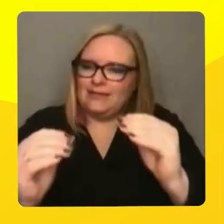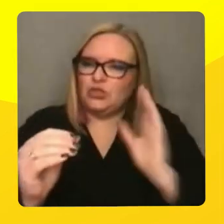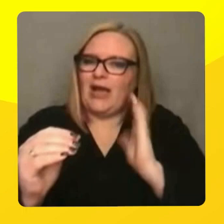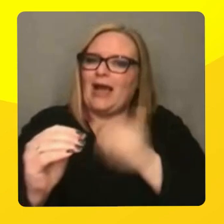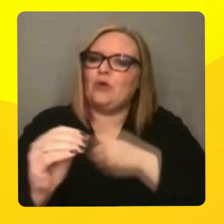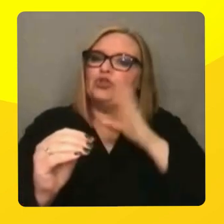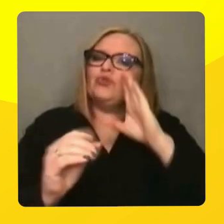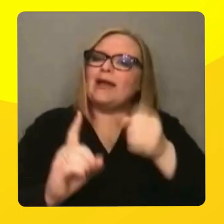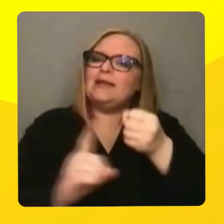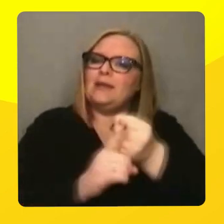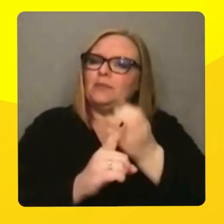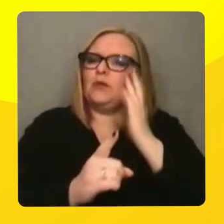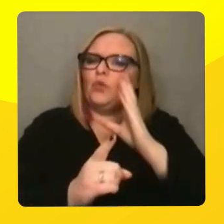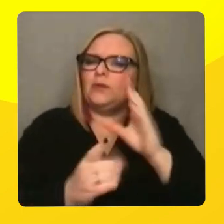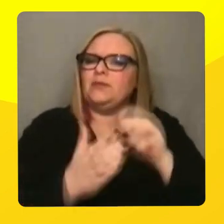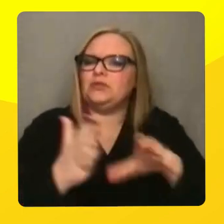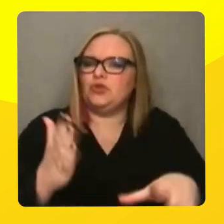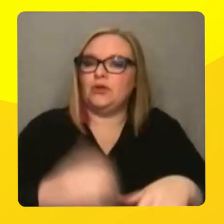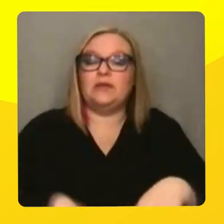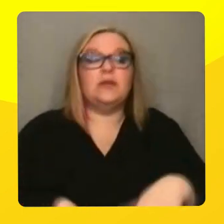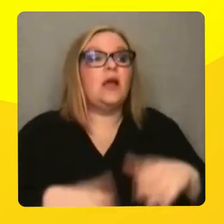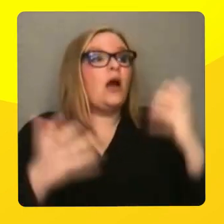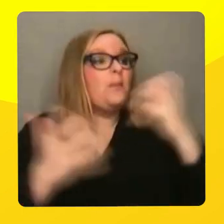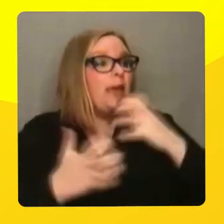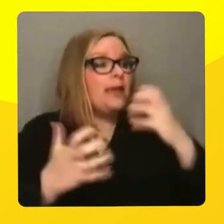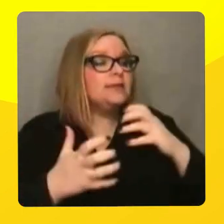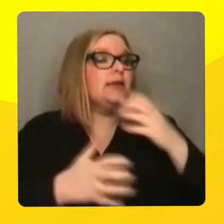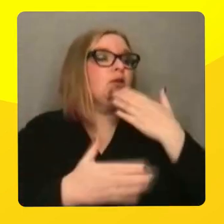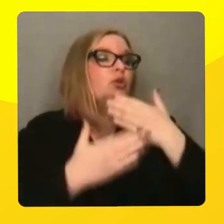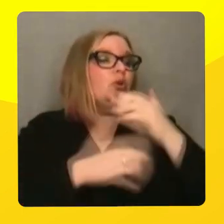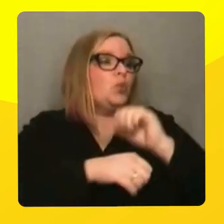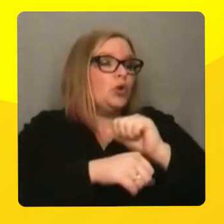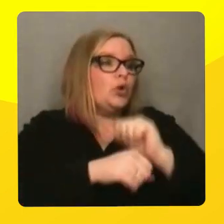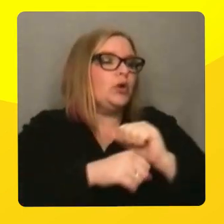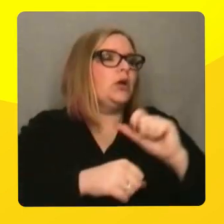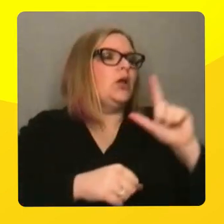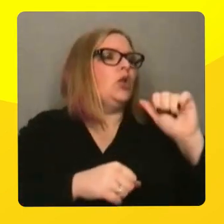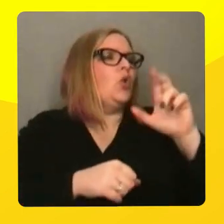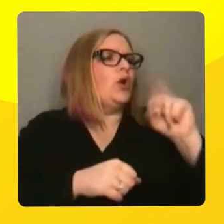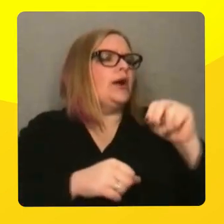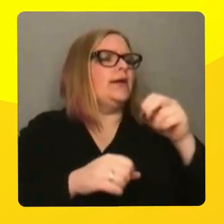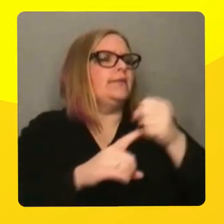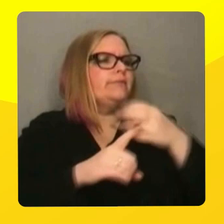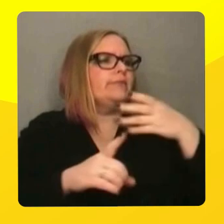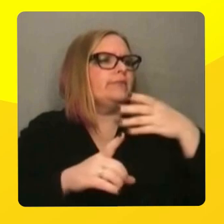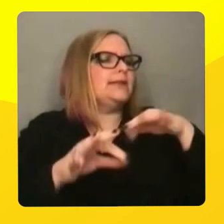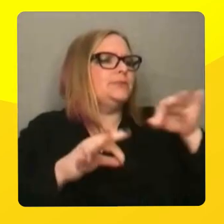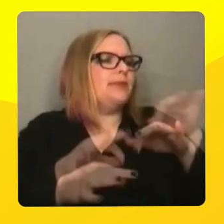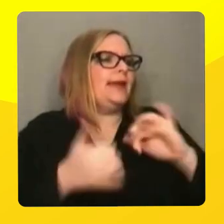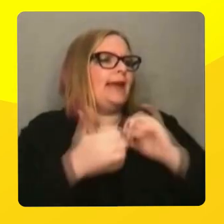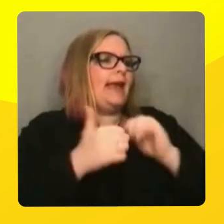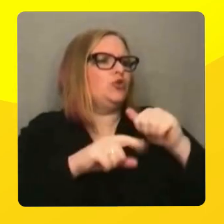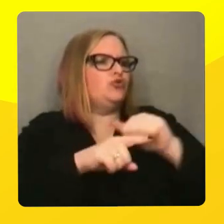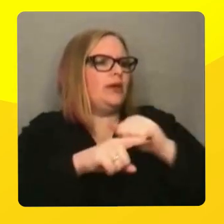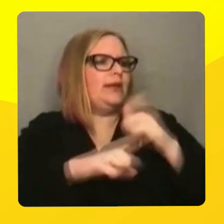Amazing. That's amazing work. Lauren, so can you tell us a little bit more about how you're training the future generation of students